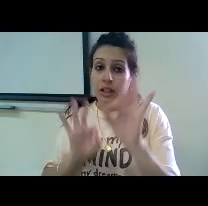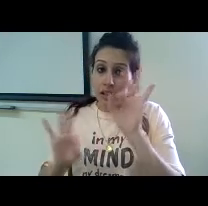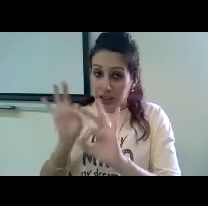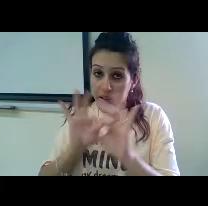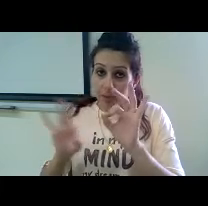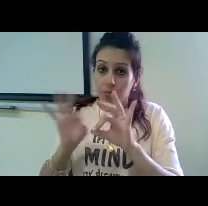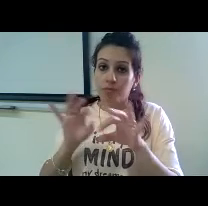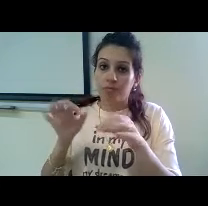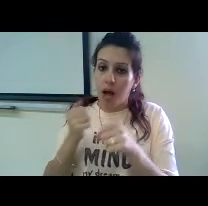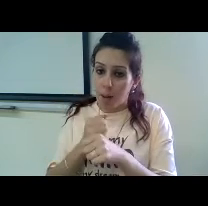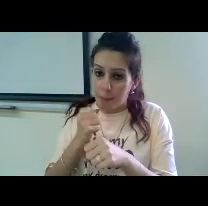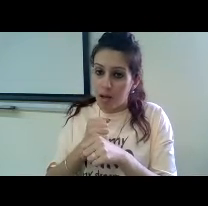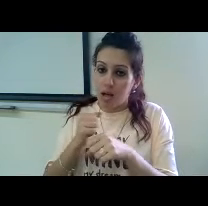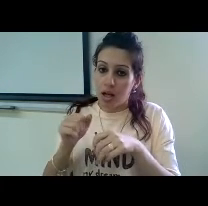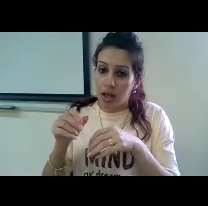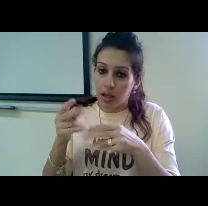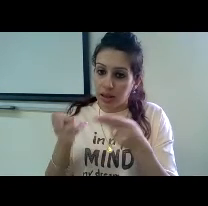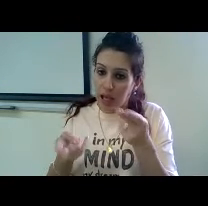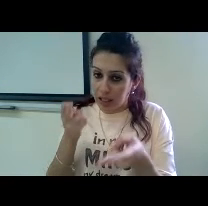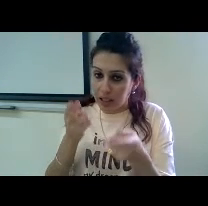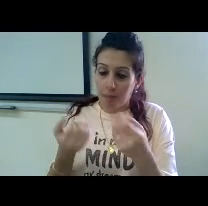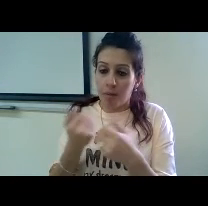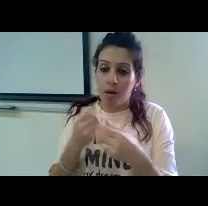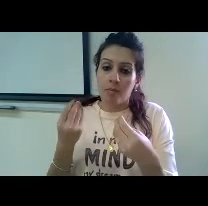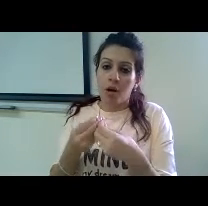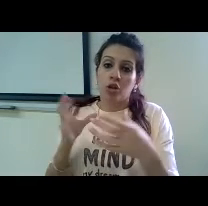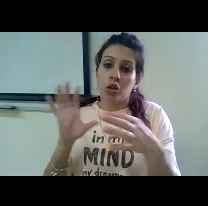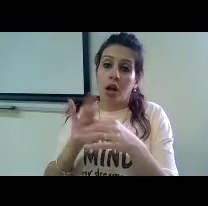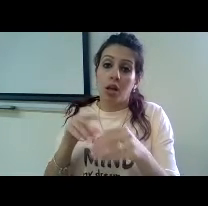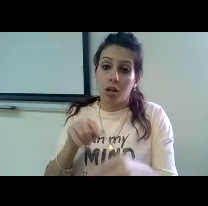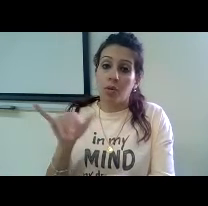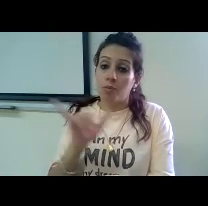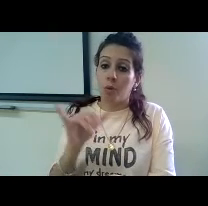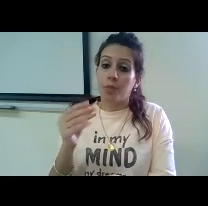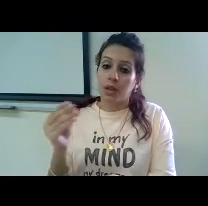And also they can refer their family to.